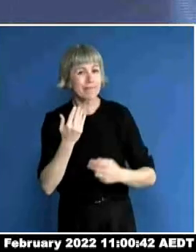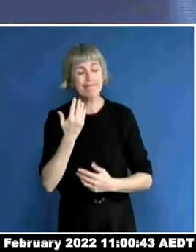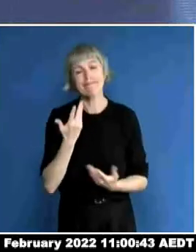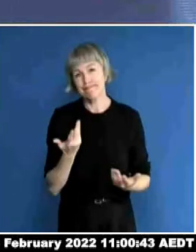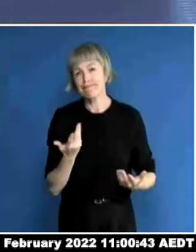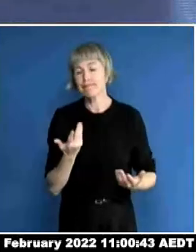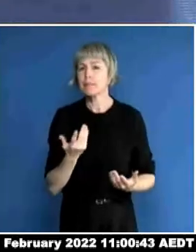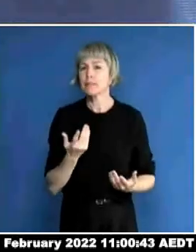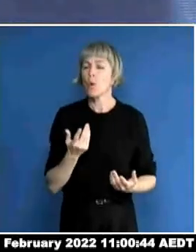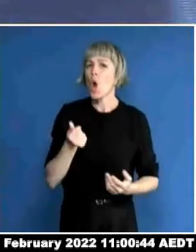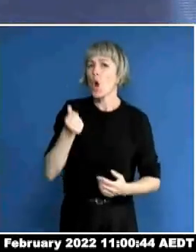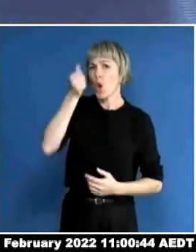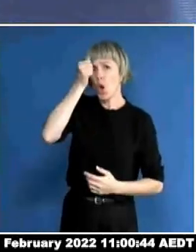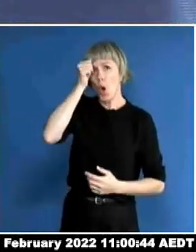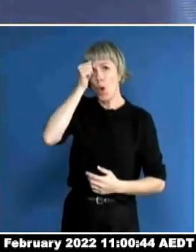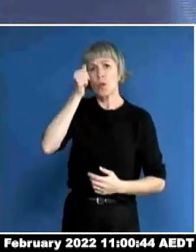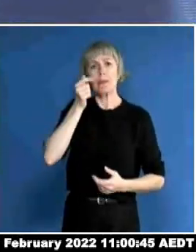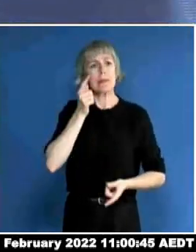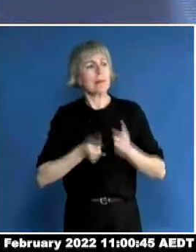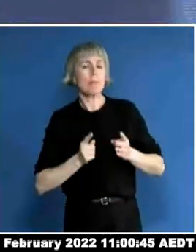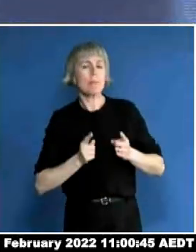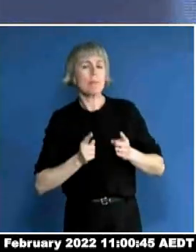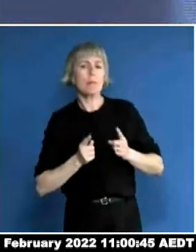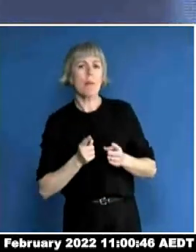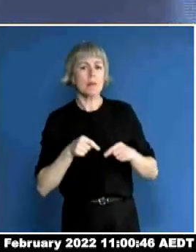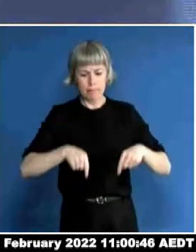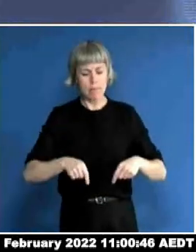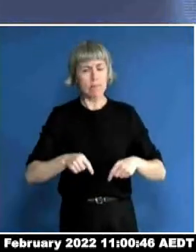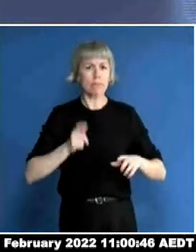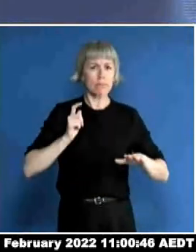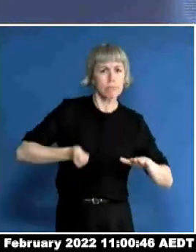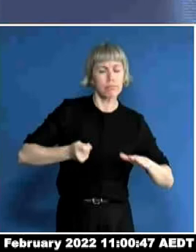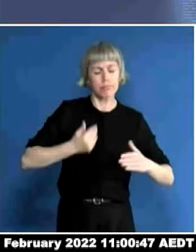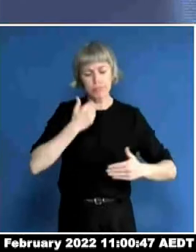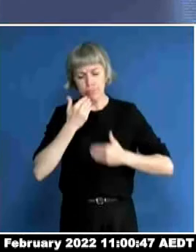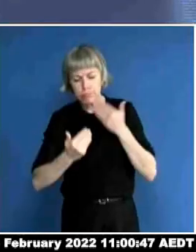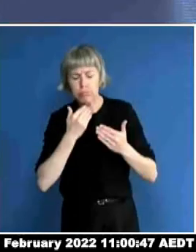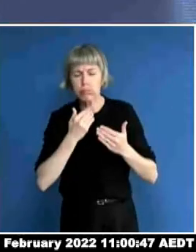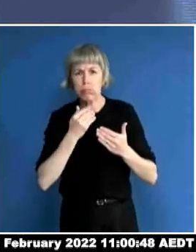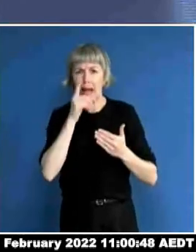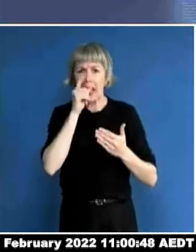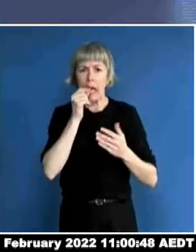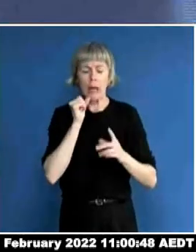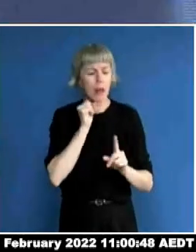I will put up the slide in relation to the content warning, but also some helpful